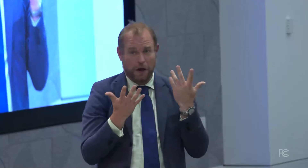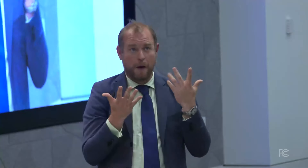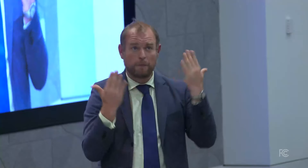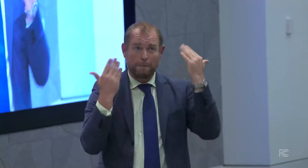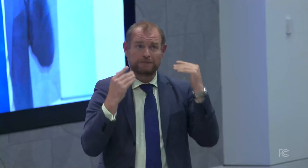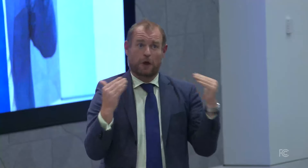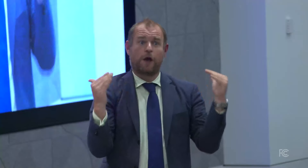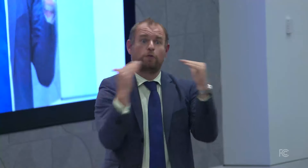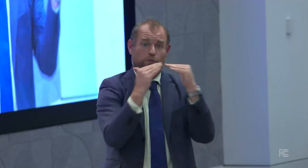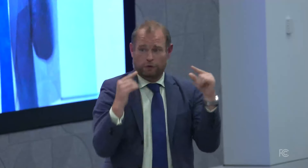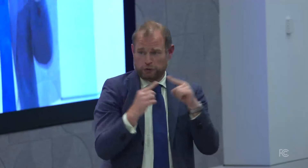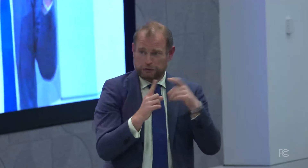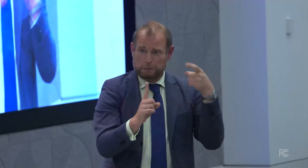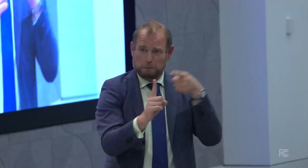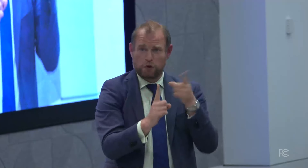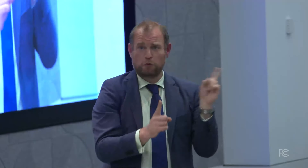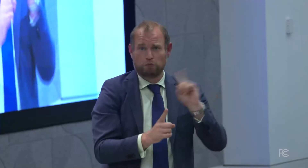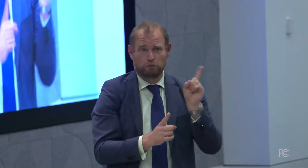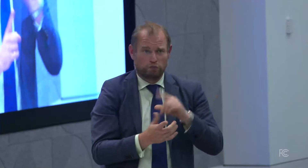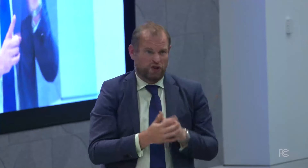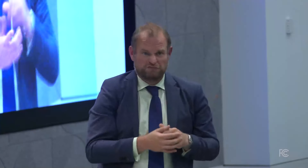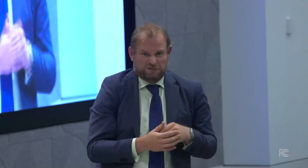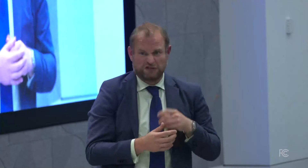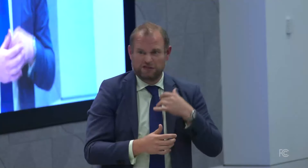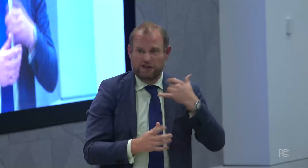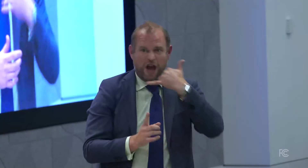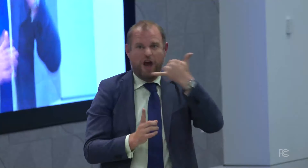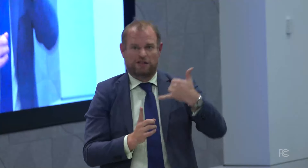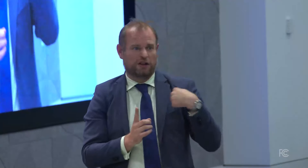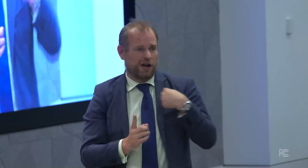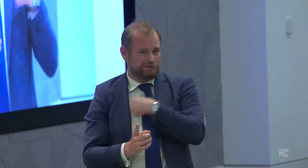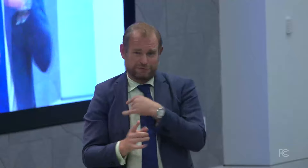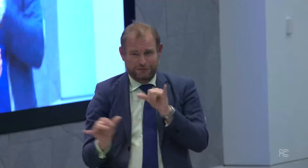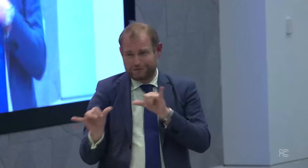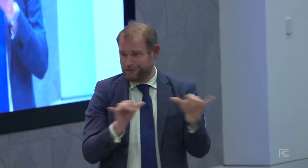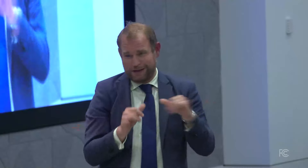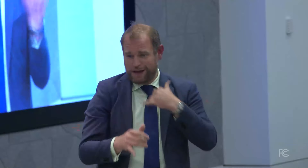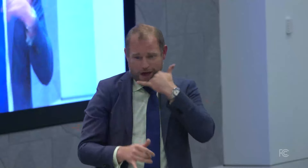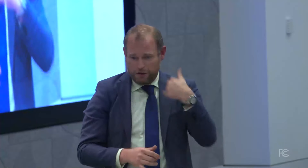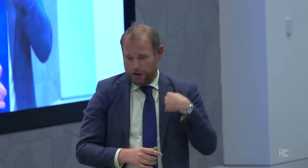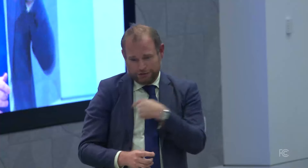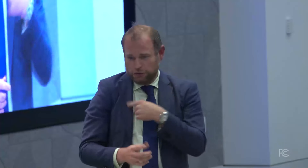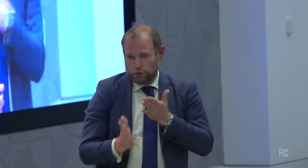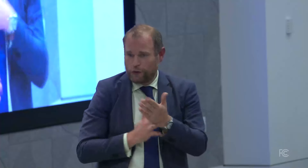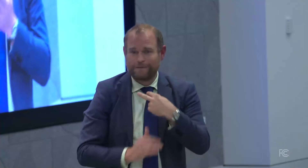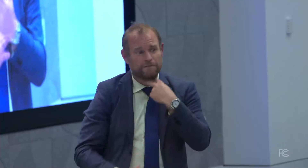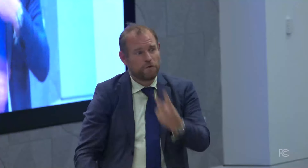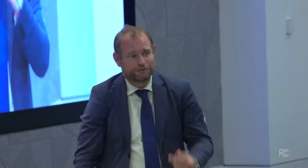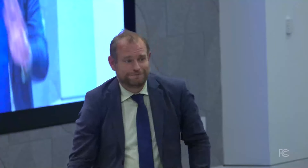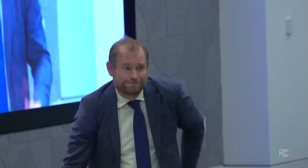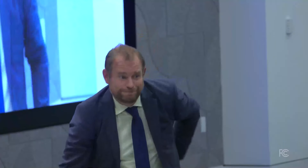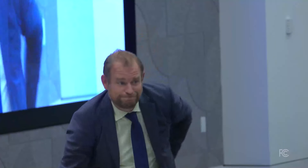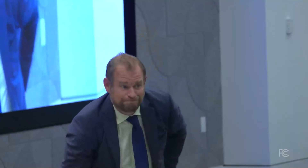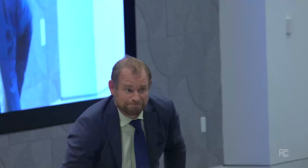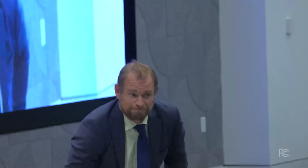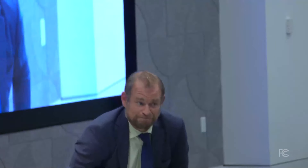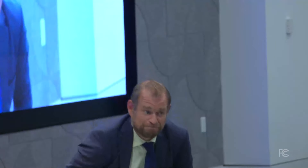THE WORD OF MOUTH. AND HOW IT'S OUT THERE IN THE COMMUNITY. AND I THINK IT'S KIND OF AN ORGANIC THING. AND HOPEFULLY THAT GETS TO